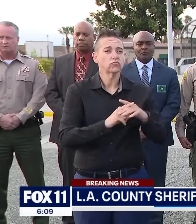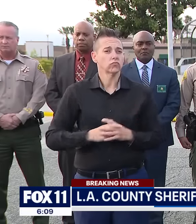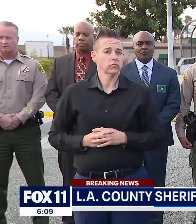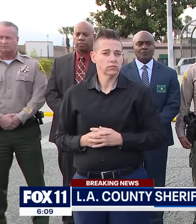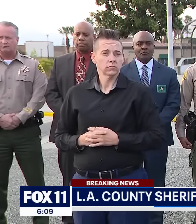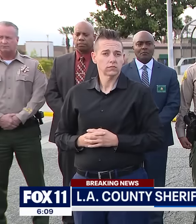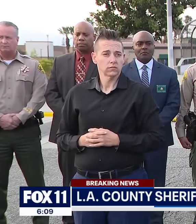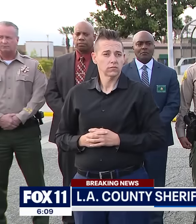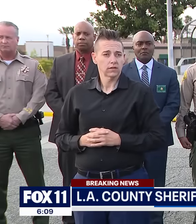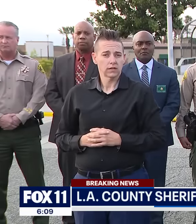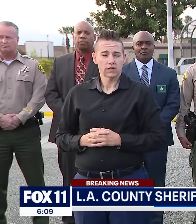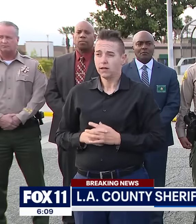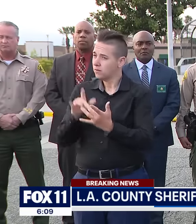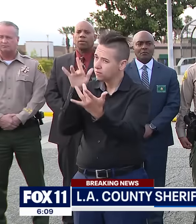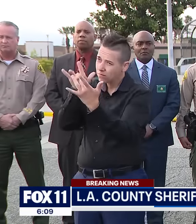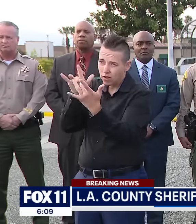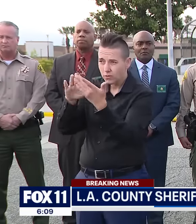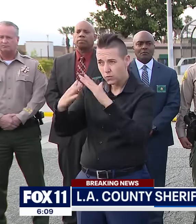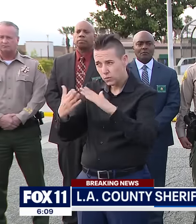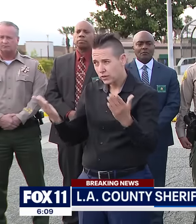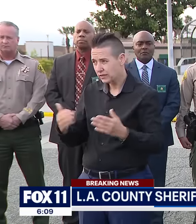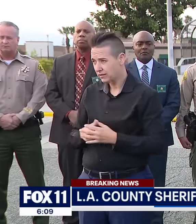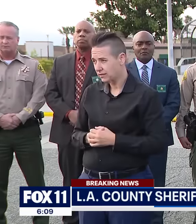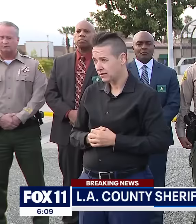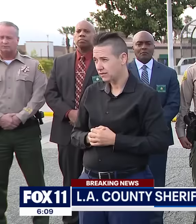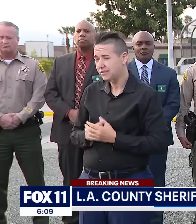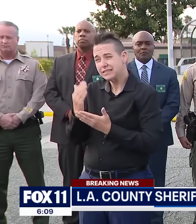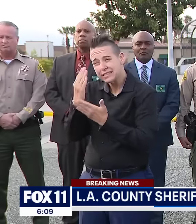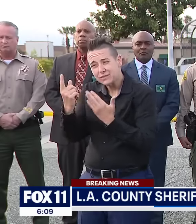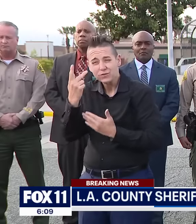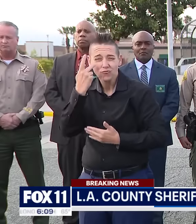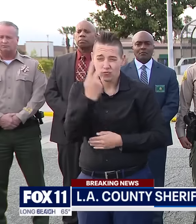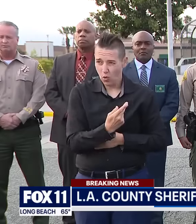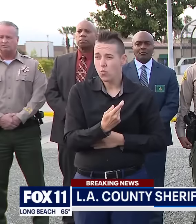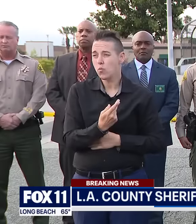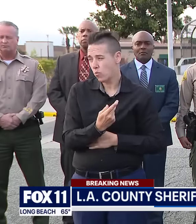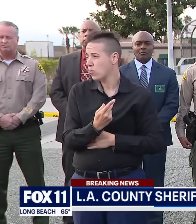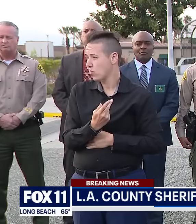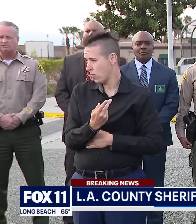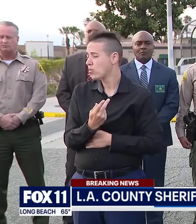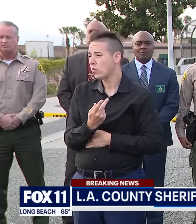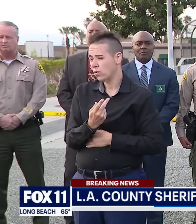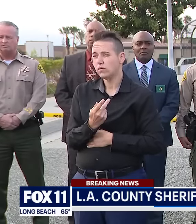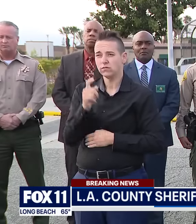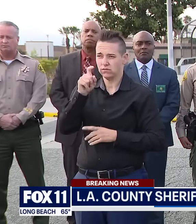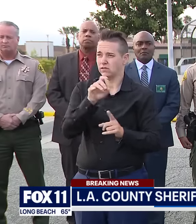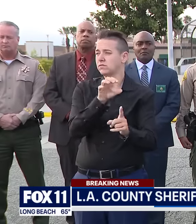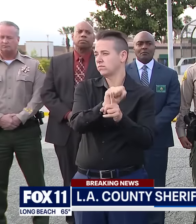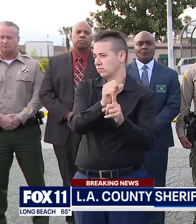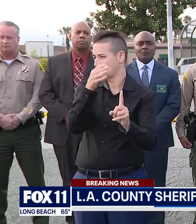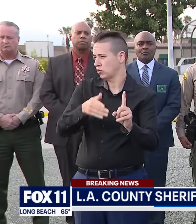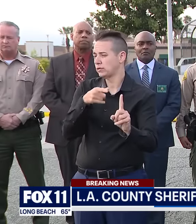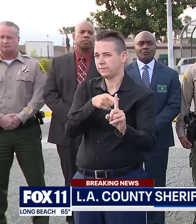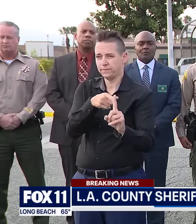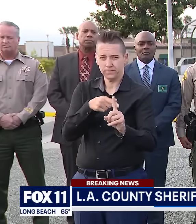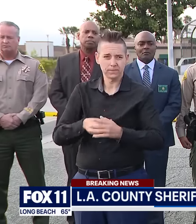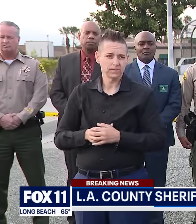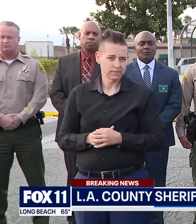remain anonymous by calling LA Crime Stoppers at one 800 222 Tips. Again, we're standing in front of you. I appreciate all